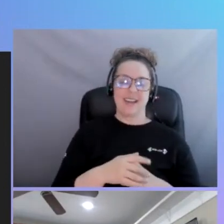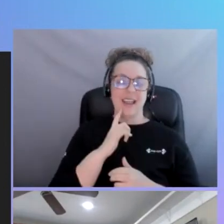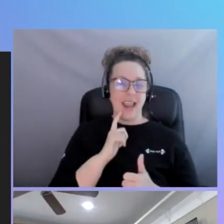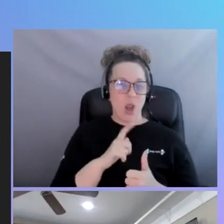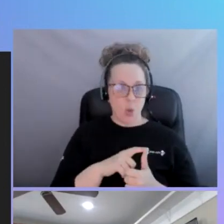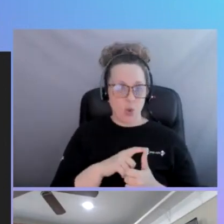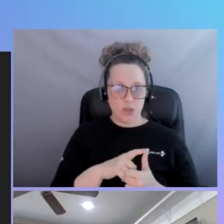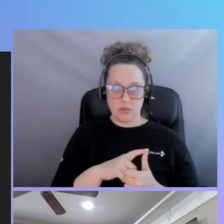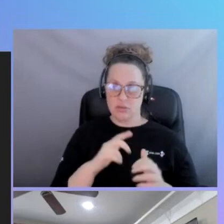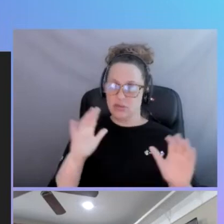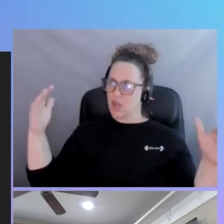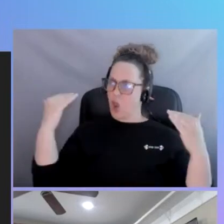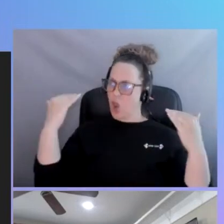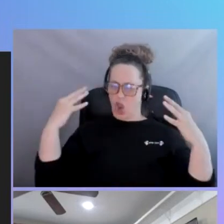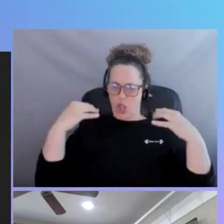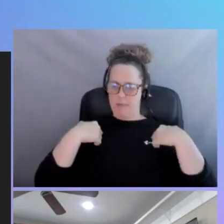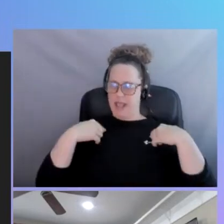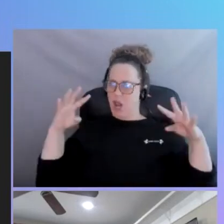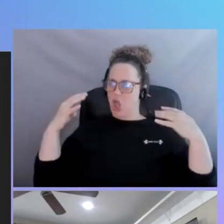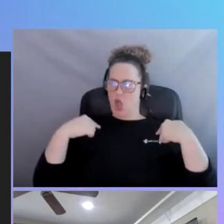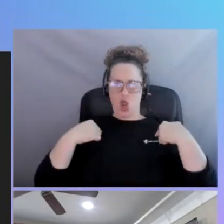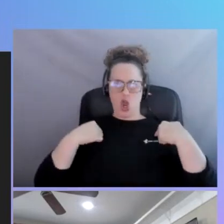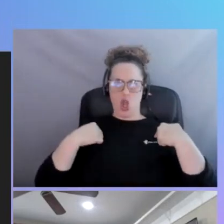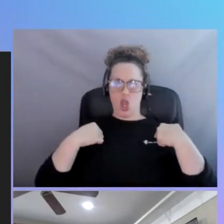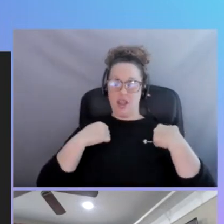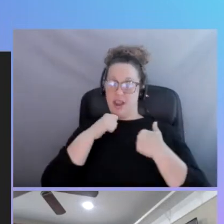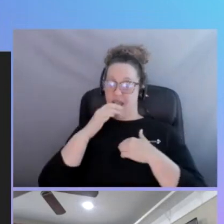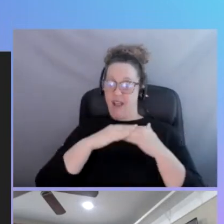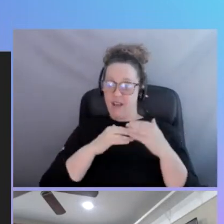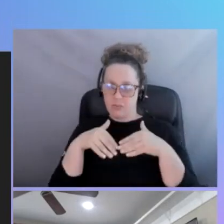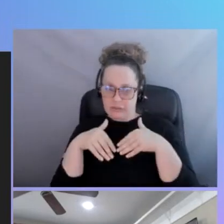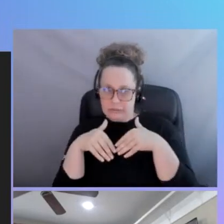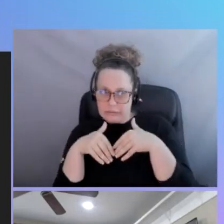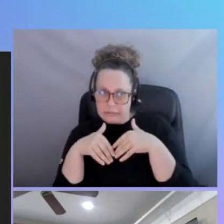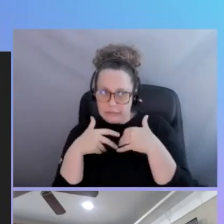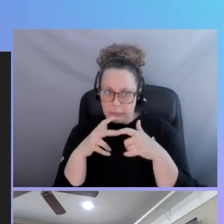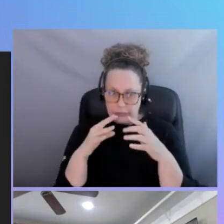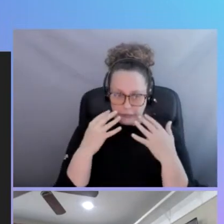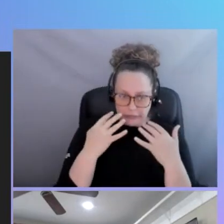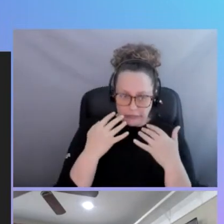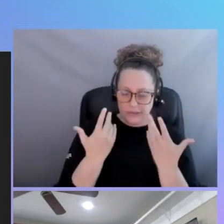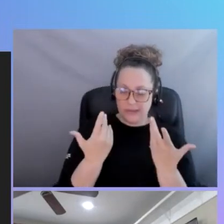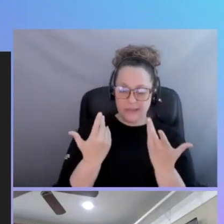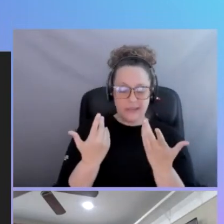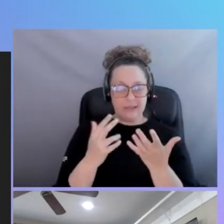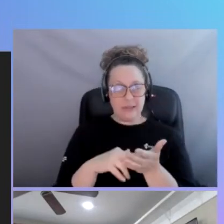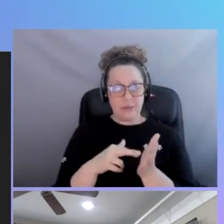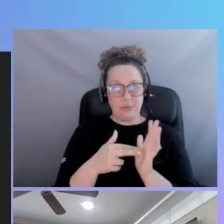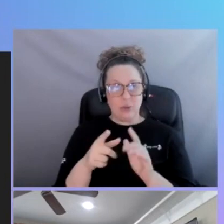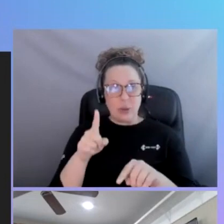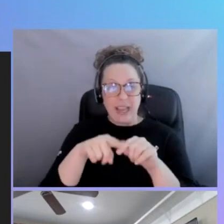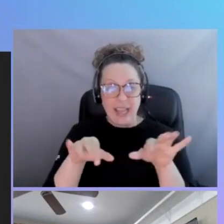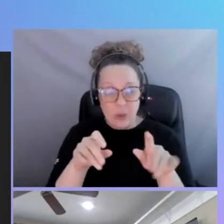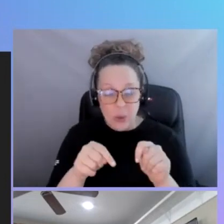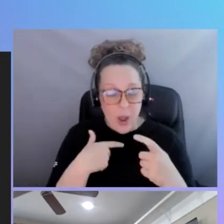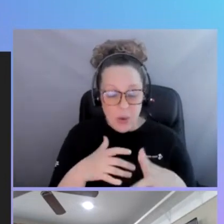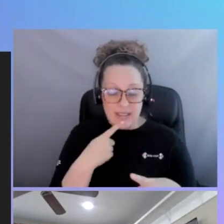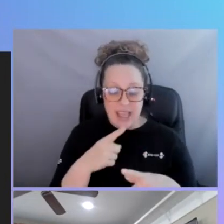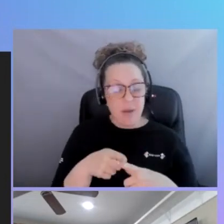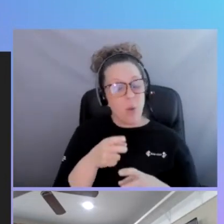comfortable getting noticed, you're going to I'm not going to say you can't do this, but you're just going to be a little